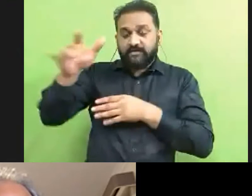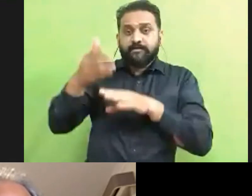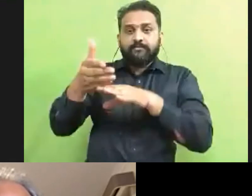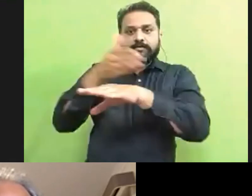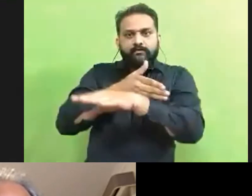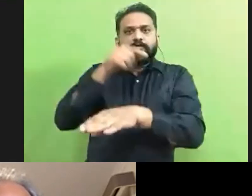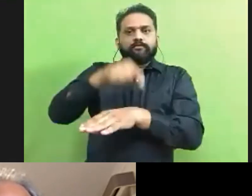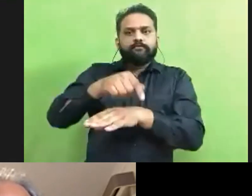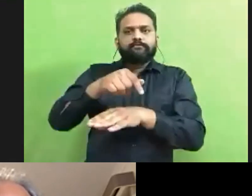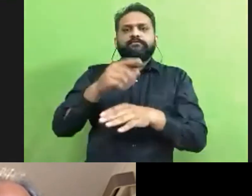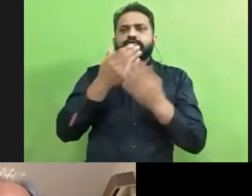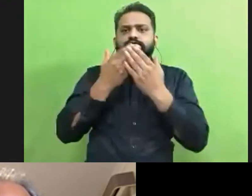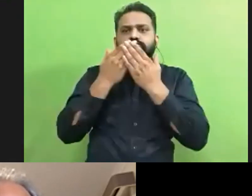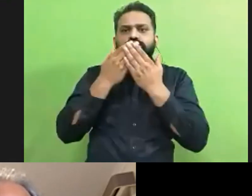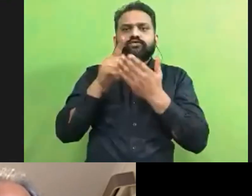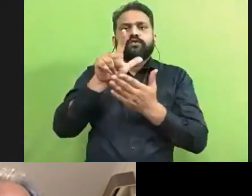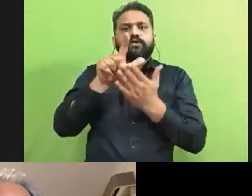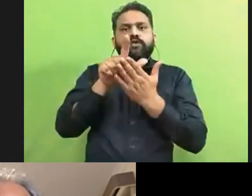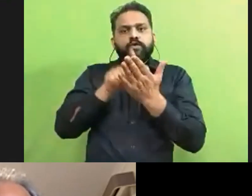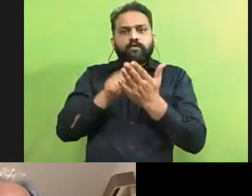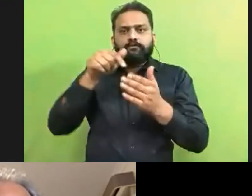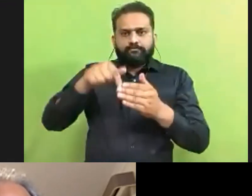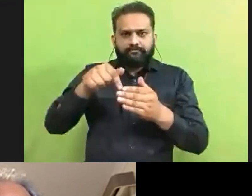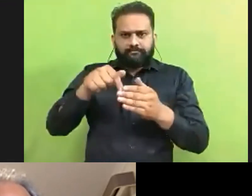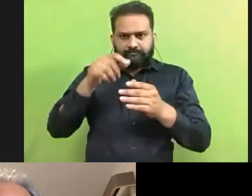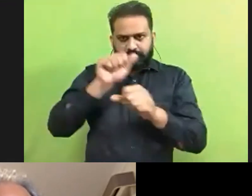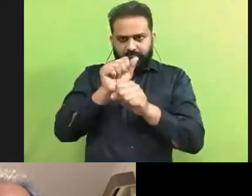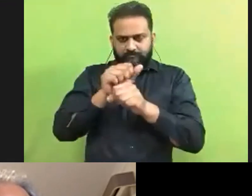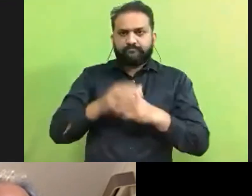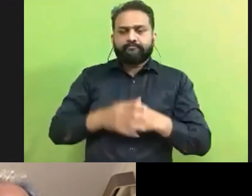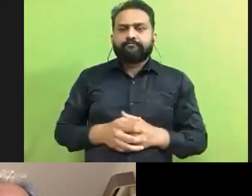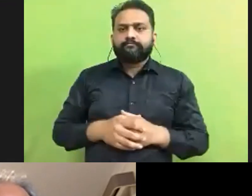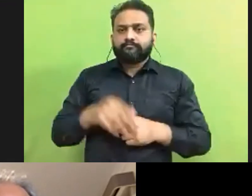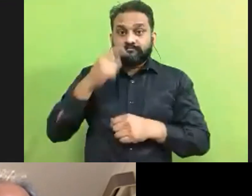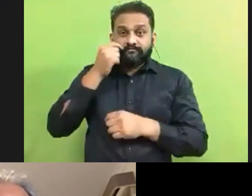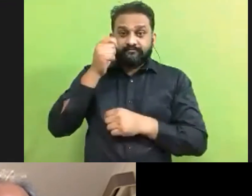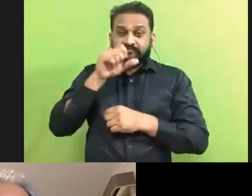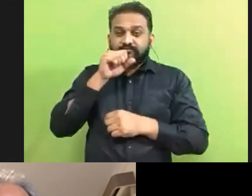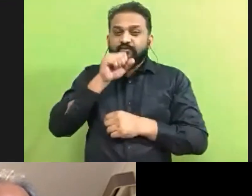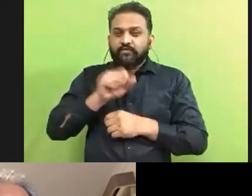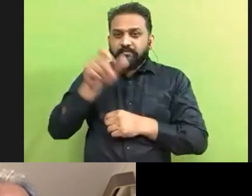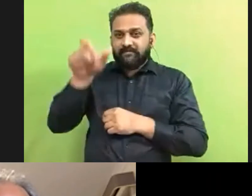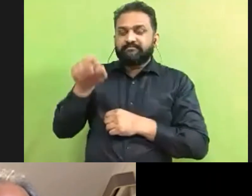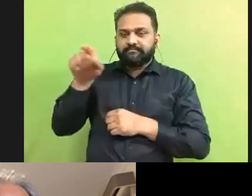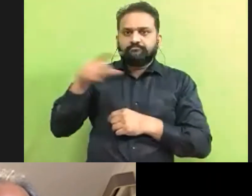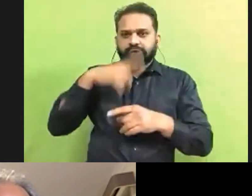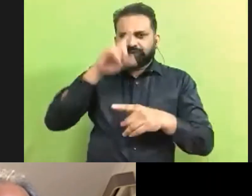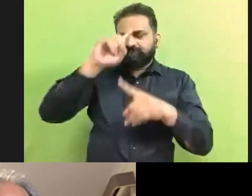city university of hong kong we have served with us today to share his expertise on the matters of